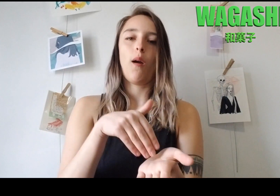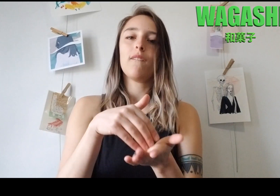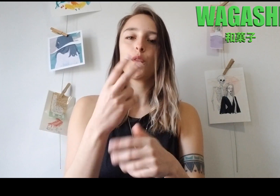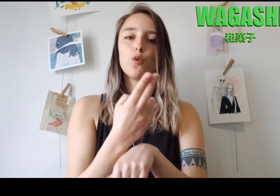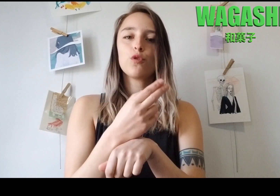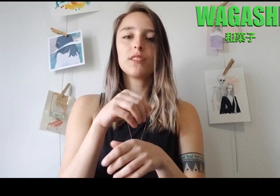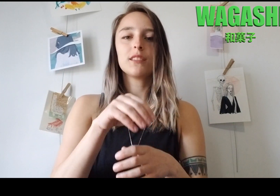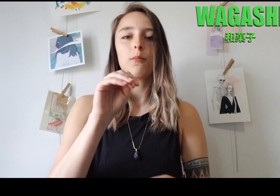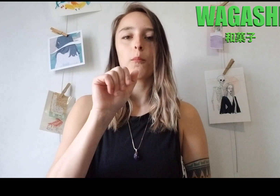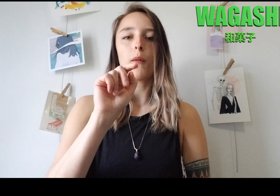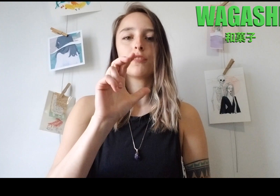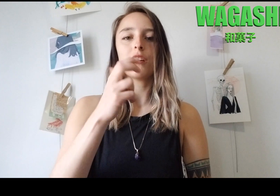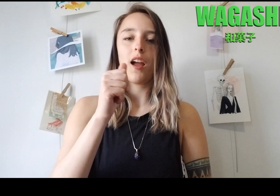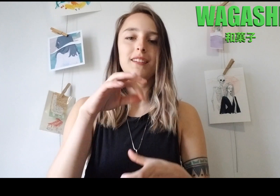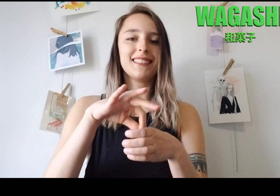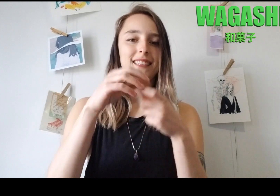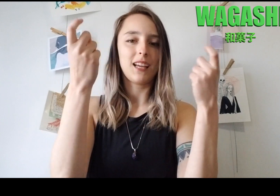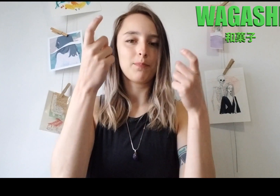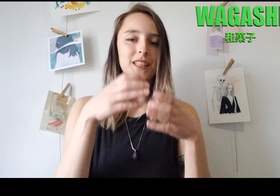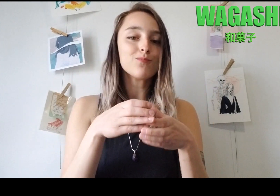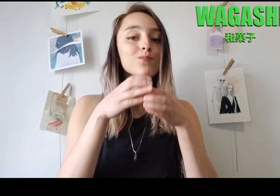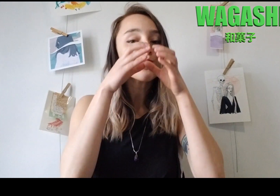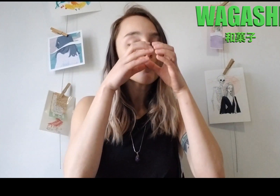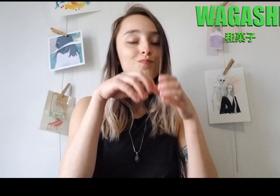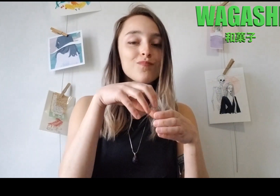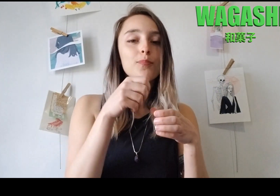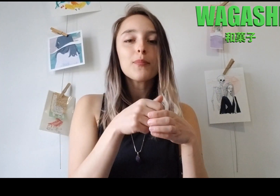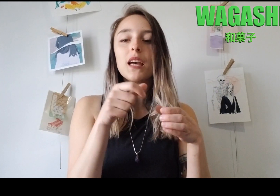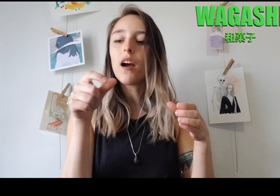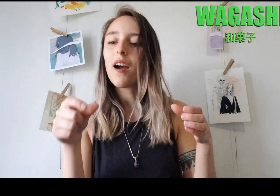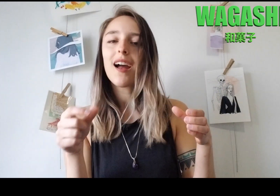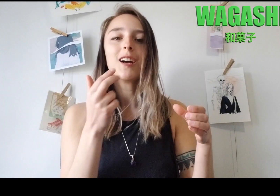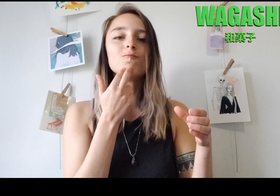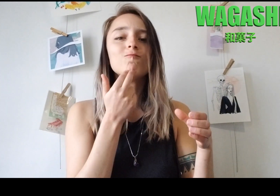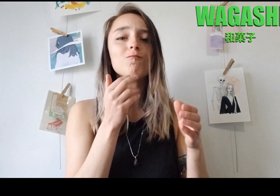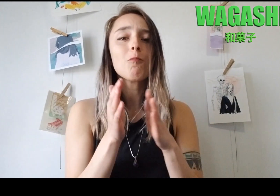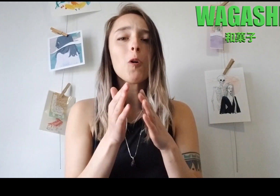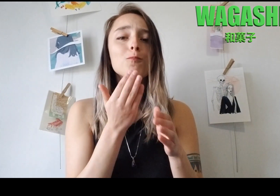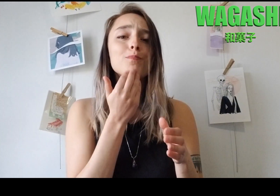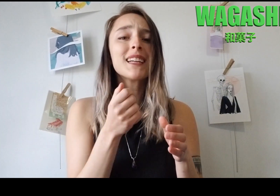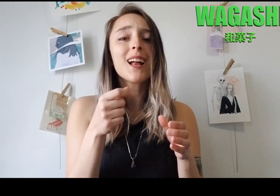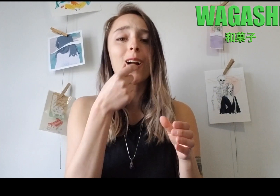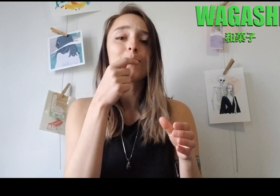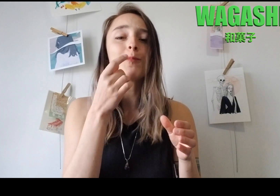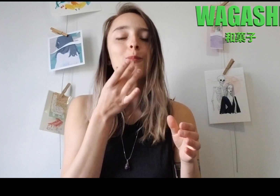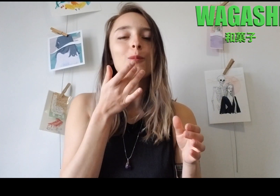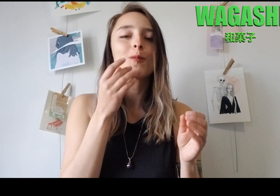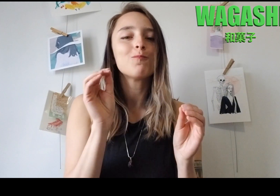Often, we ate it with matcha tea as something small to eat on the side.